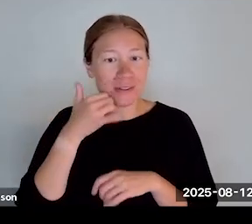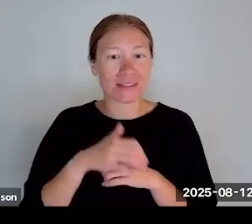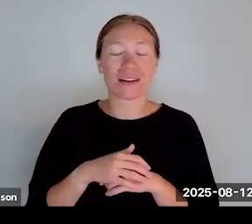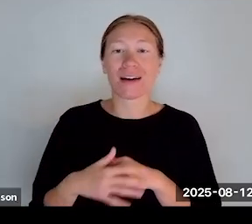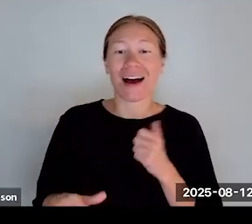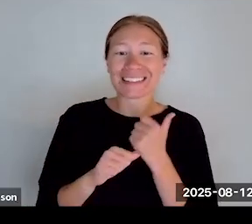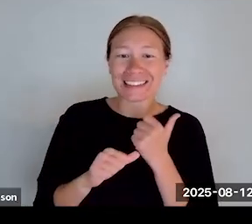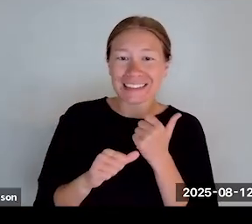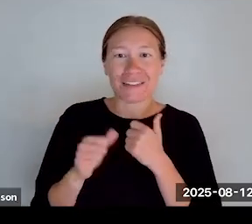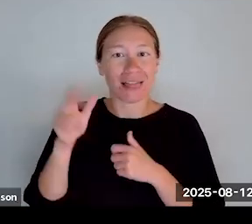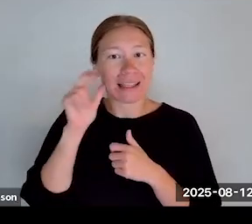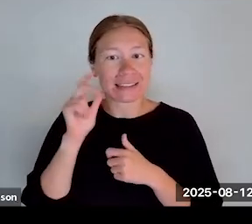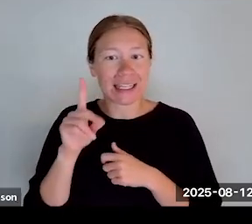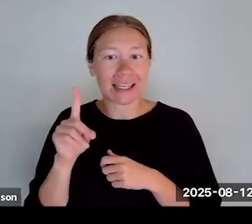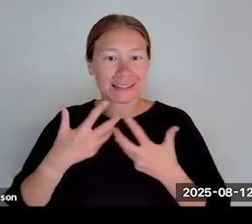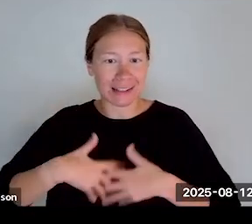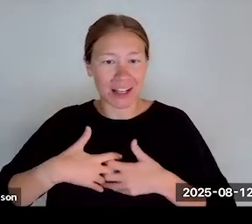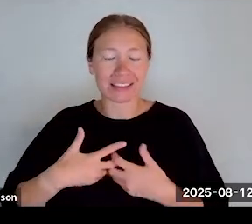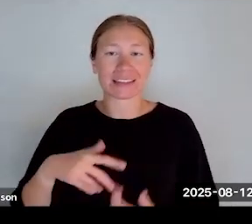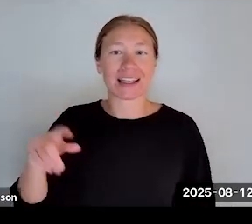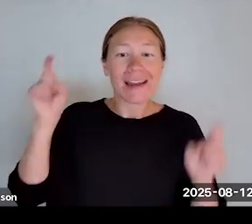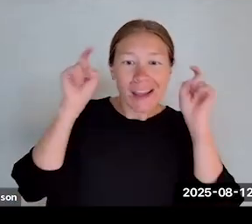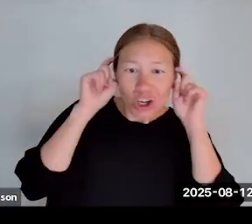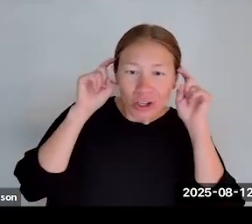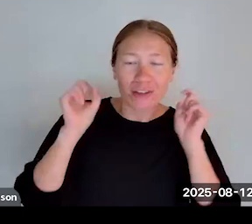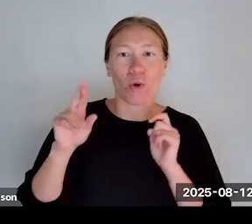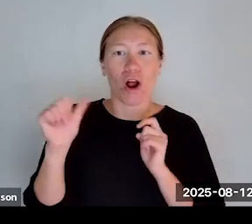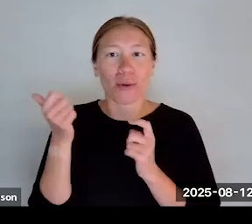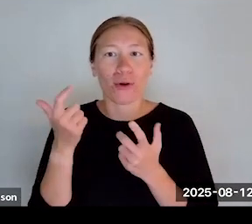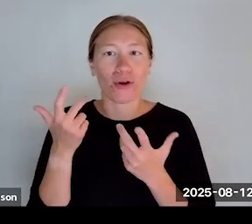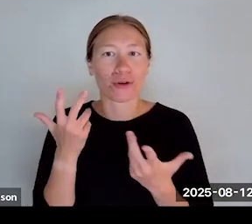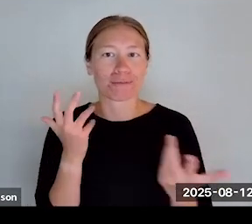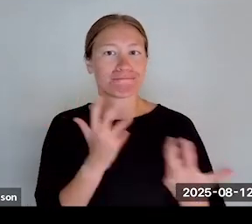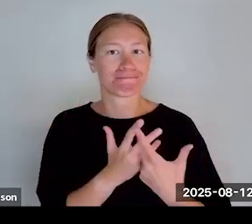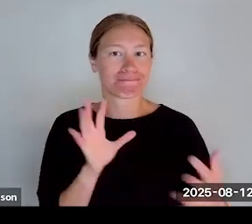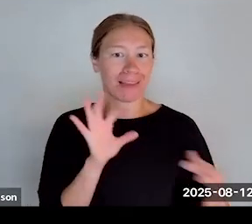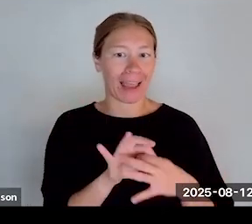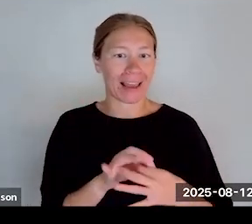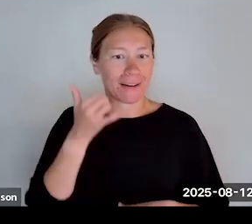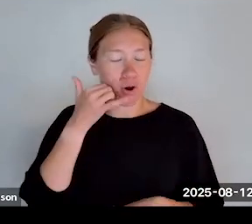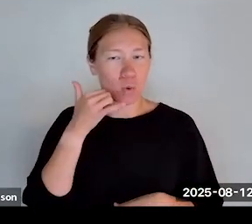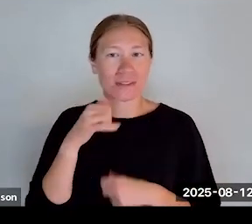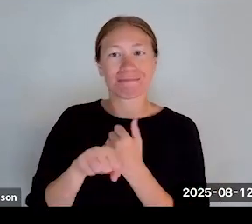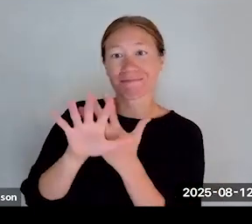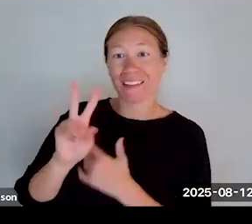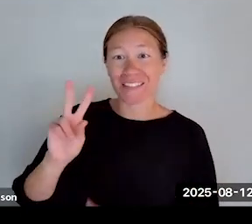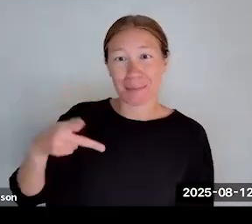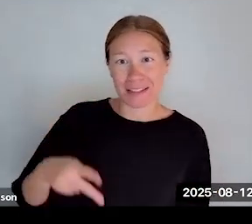and video phones, such as FaceTime or other video calling technologies. These tools are essential in supporting the equal access